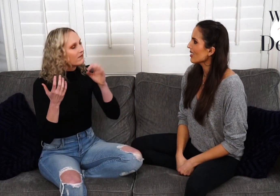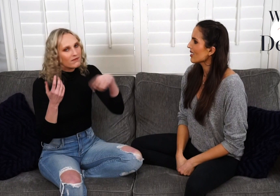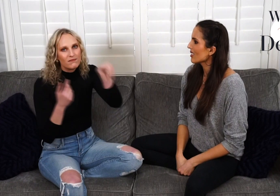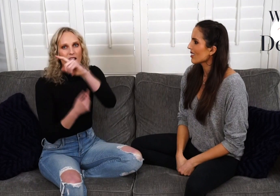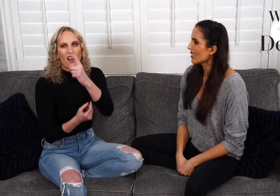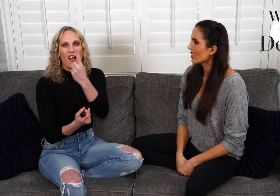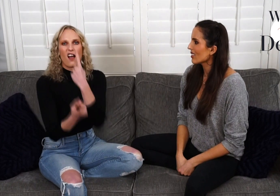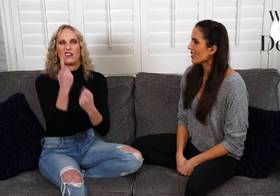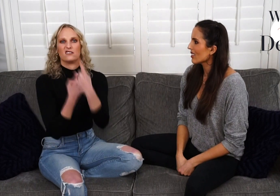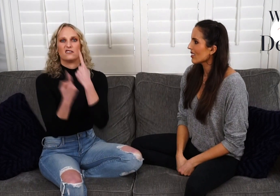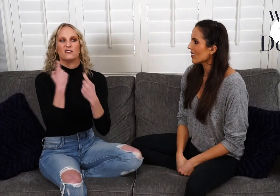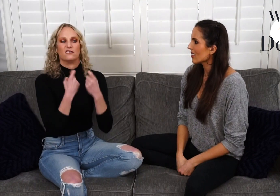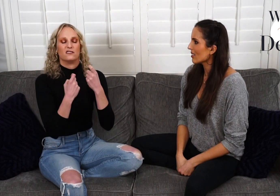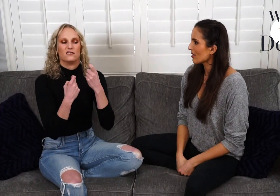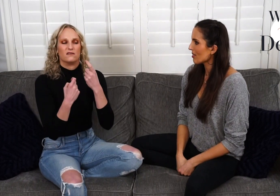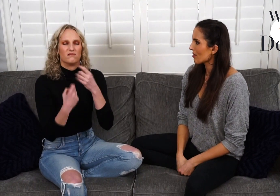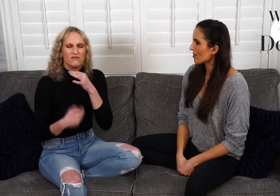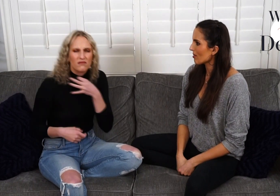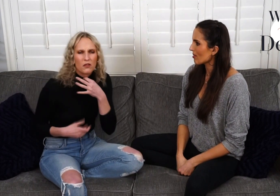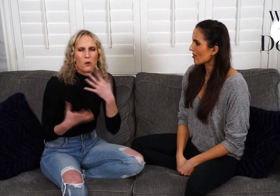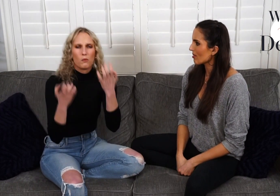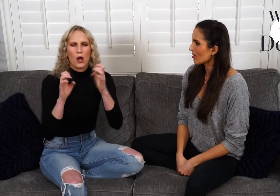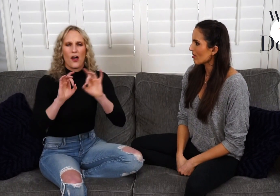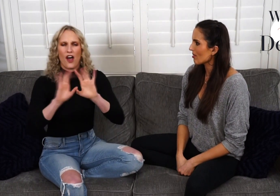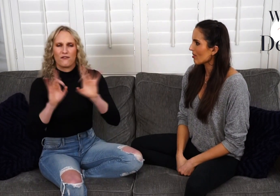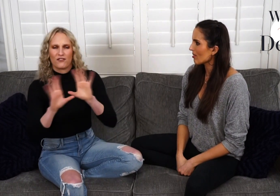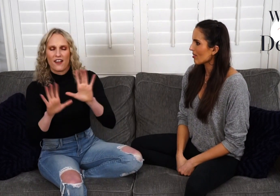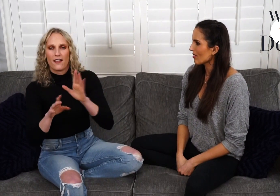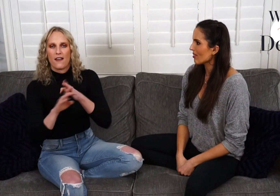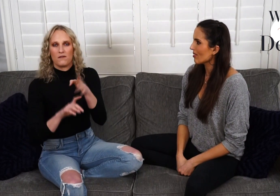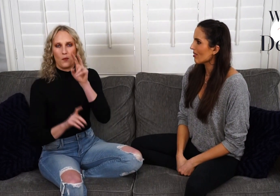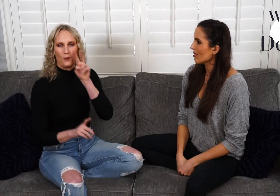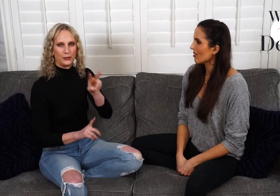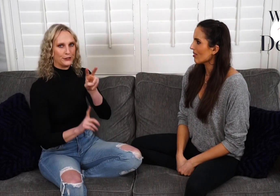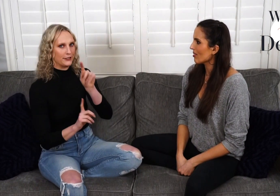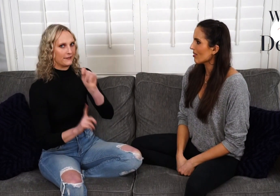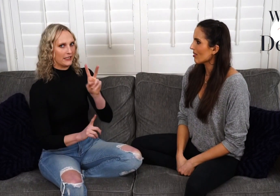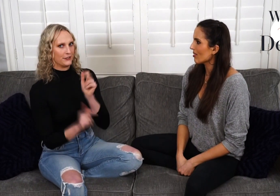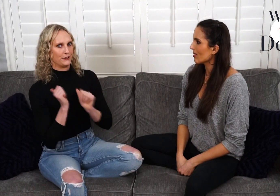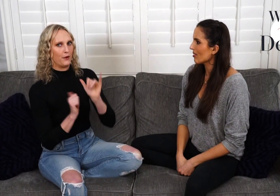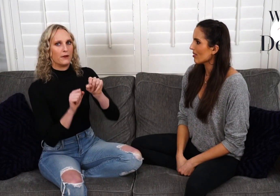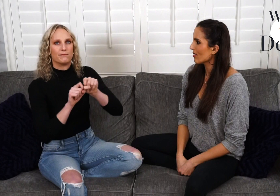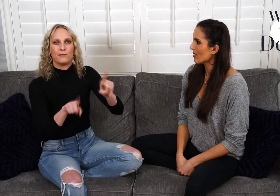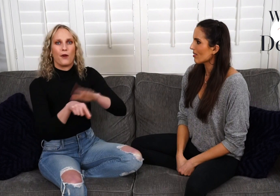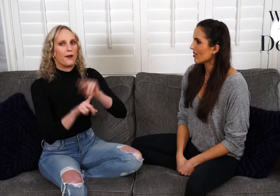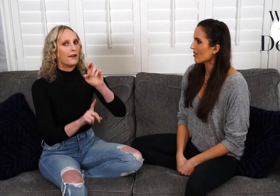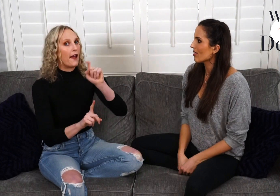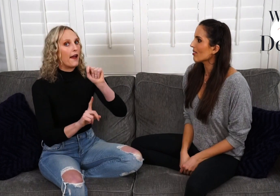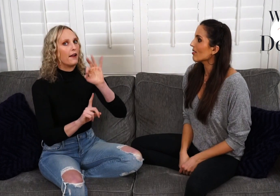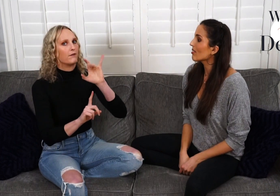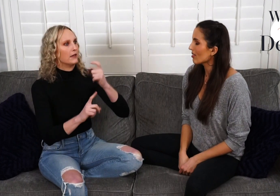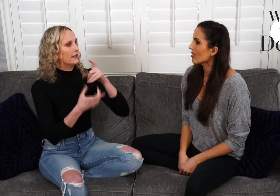We got a lot of questions asked by our listeners about wanting to clarify after the new series